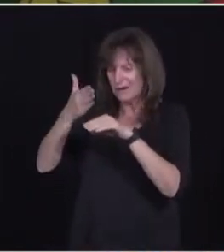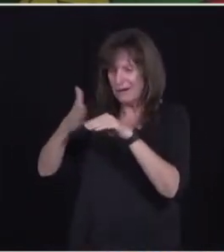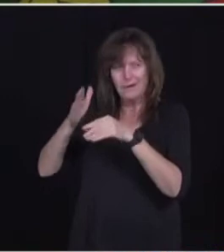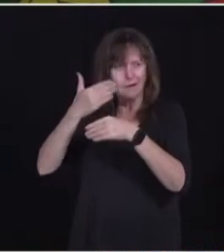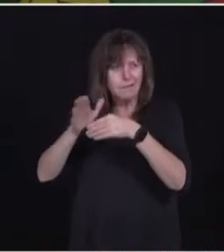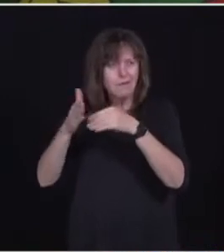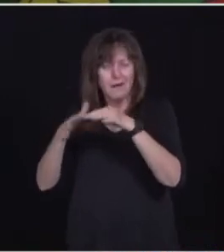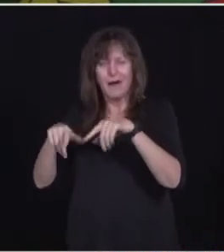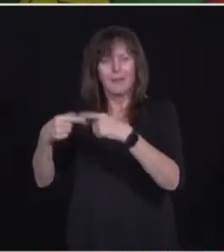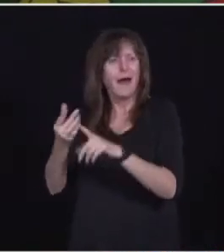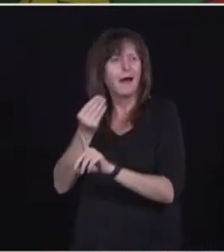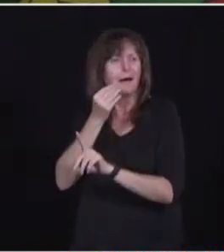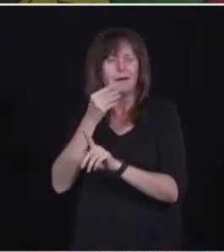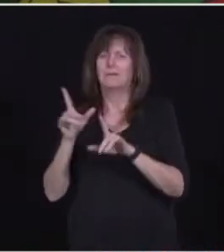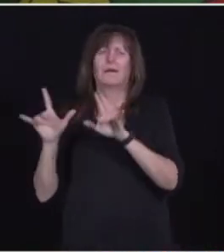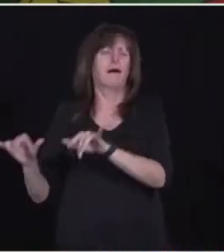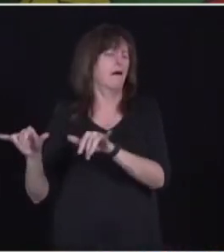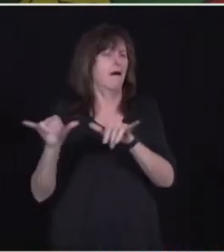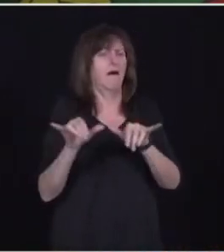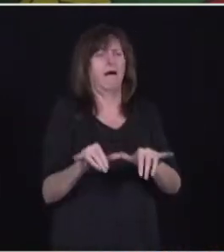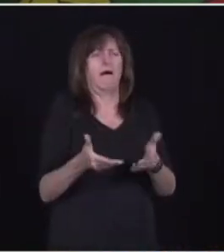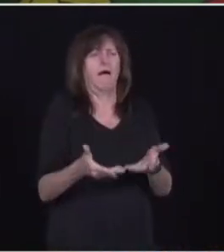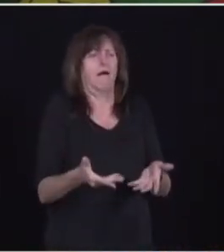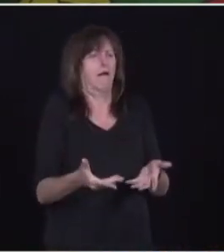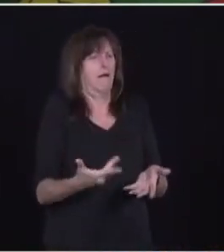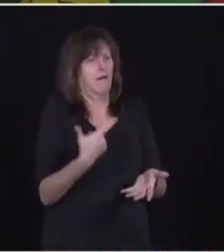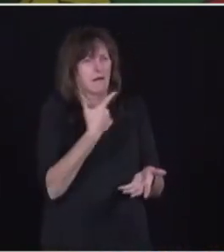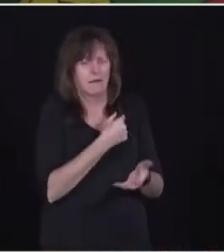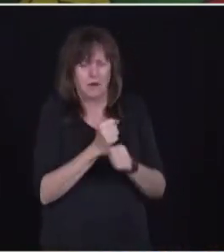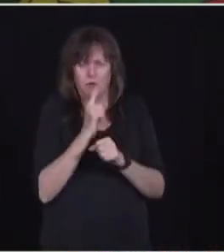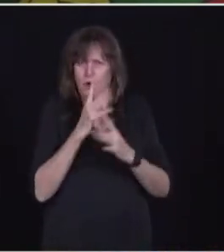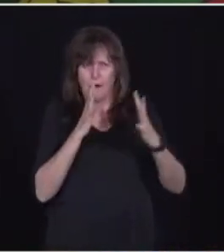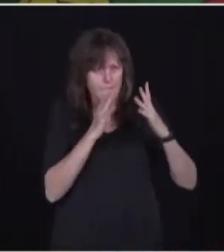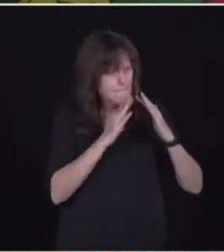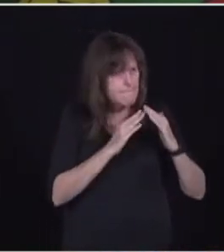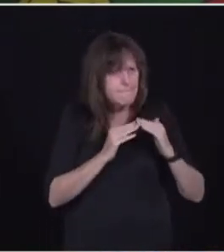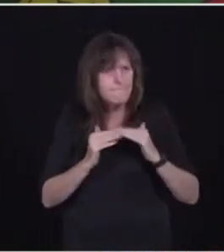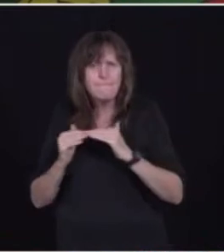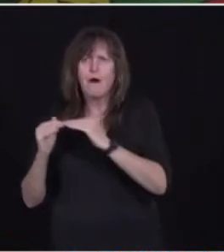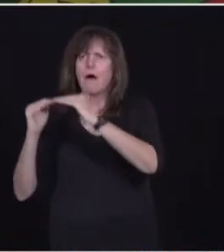You can't keep eat a whole animal or one-time or digested also we are doing exactly that.